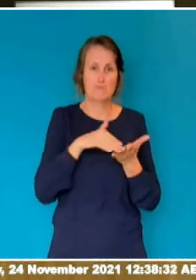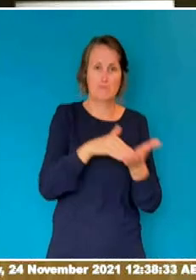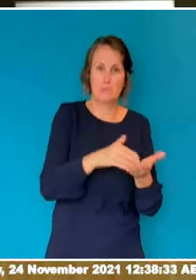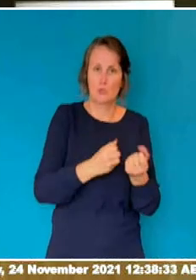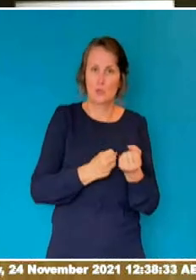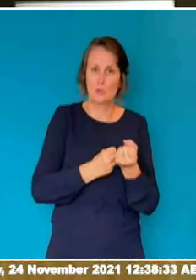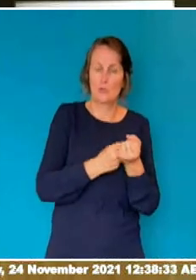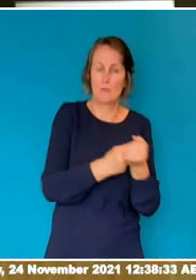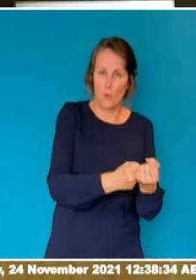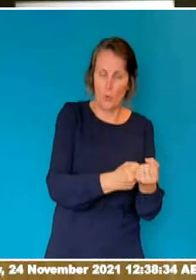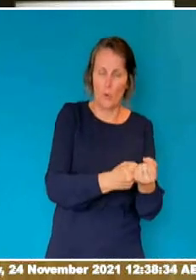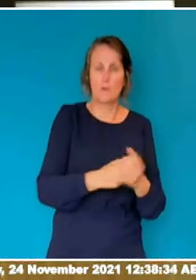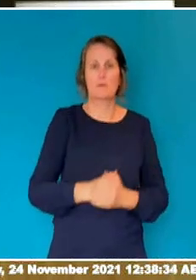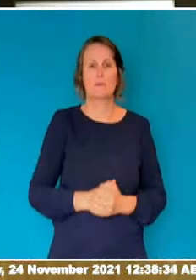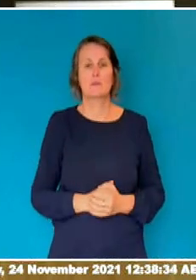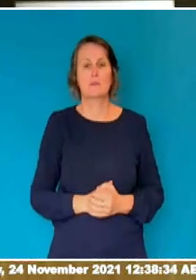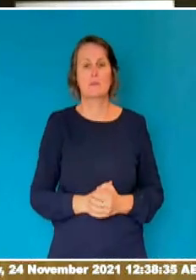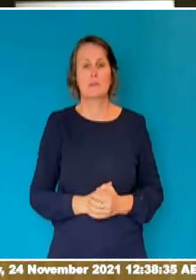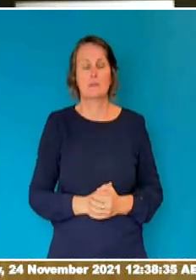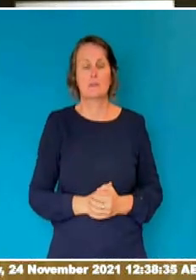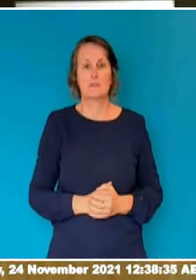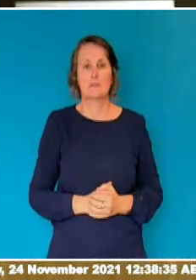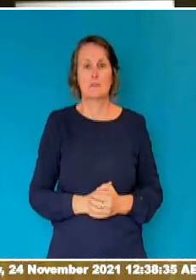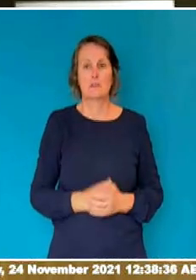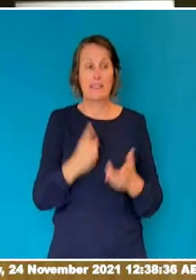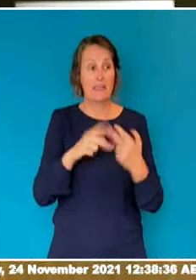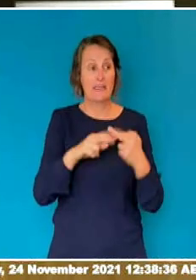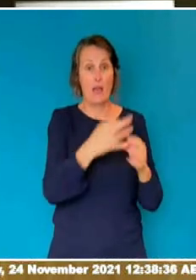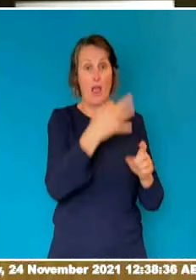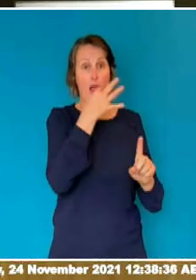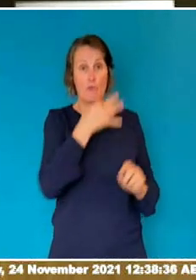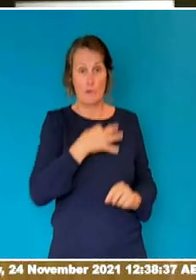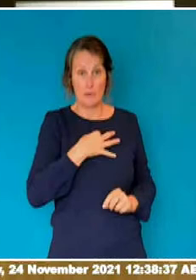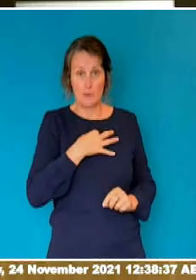of the health case or a formal request that is escalated to my area.